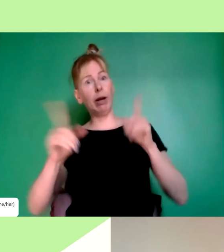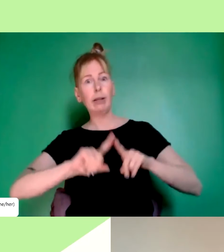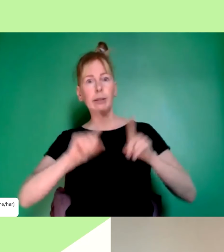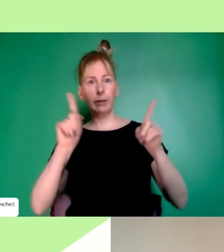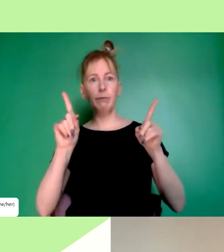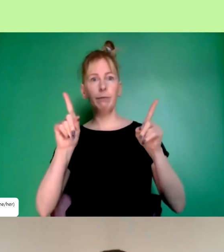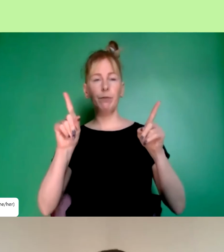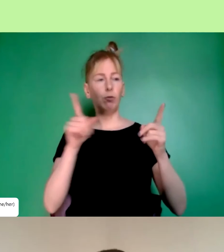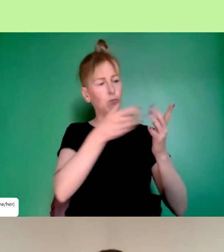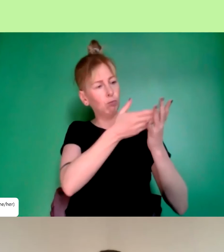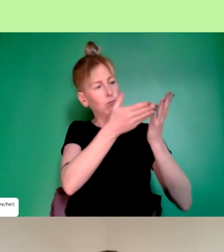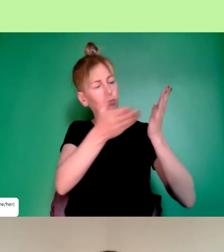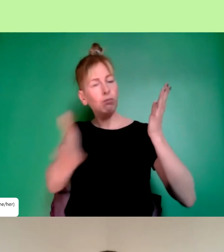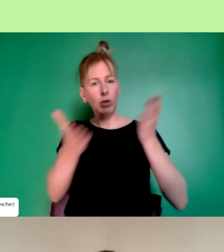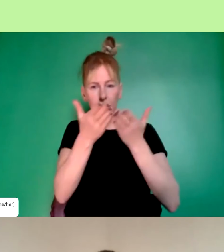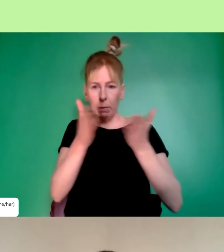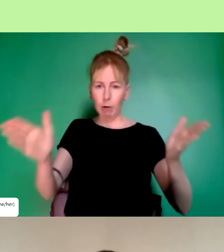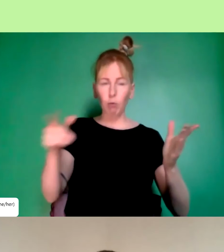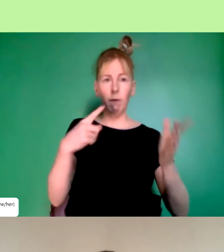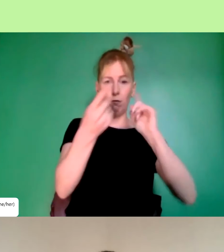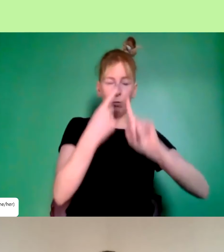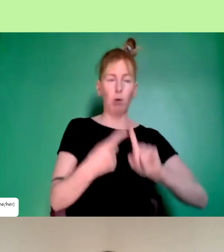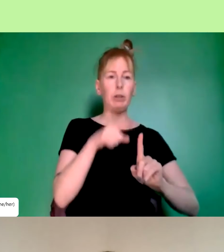we're sort of coming down on this notion of like binaries - binaries being like an